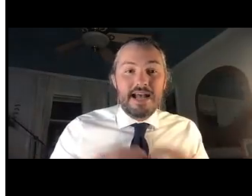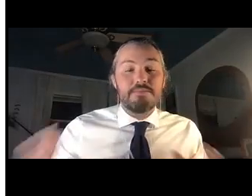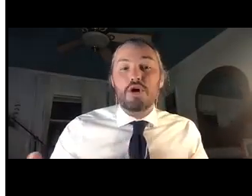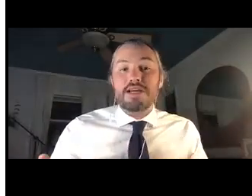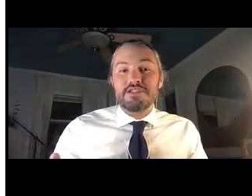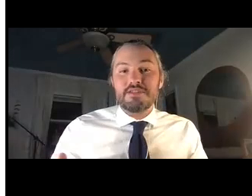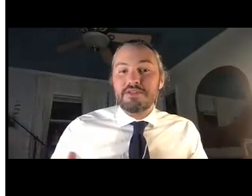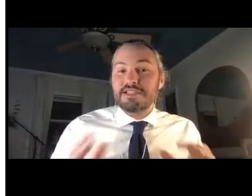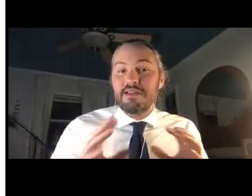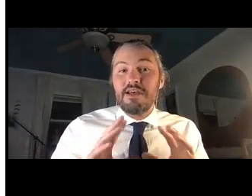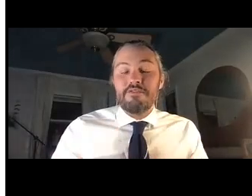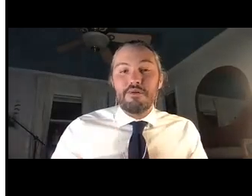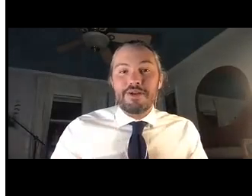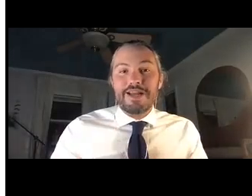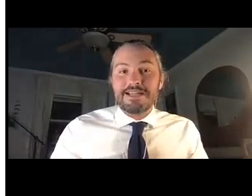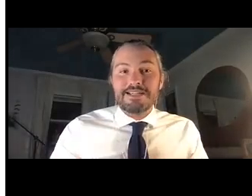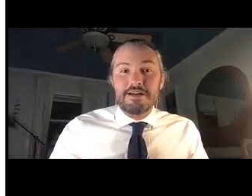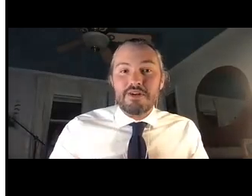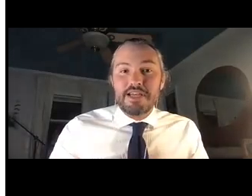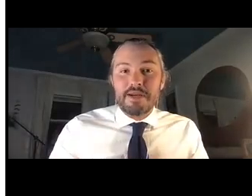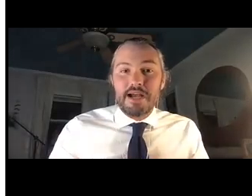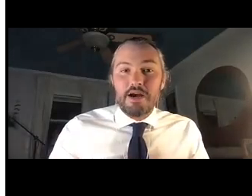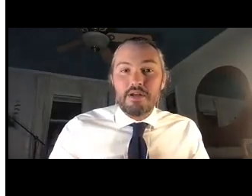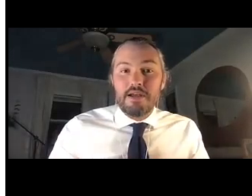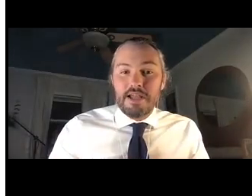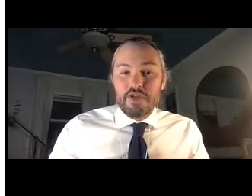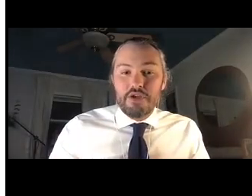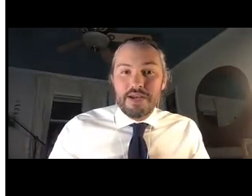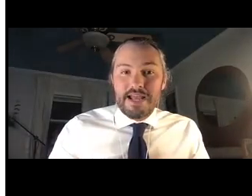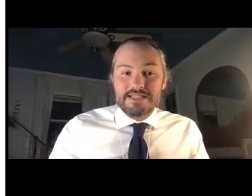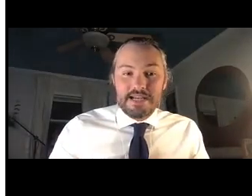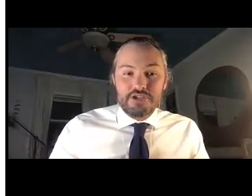more questions about this feel free to ask and I'll try to keep an eye out in the Q&A section